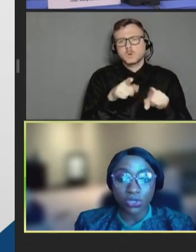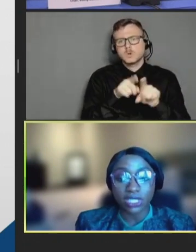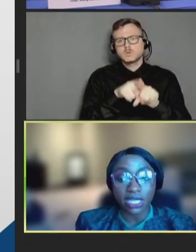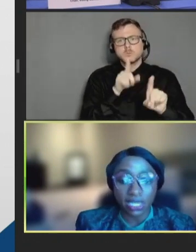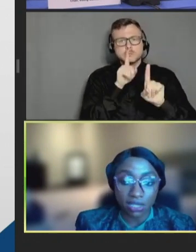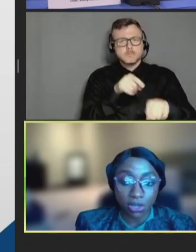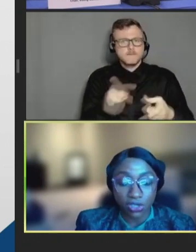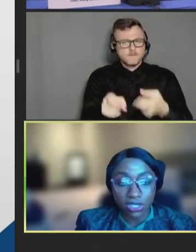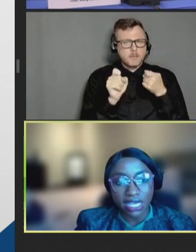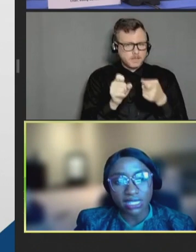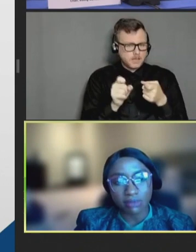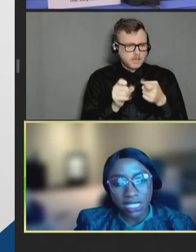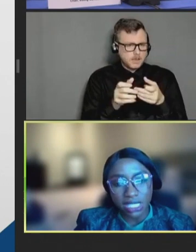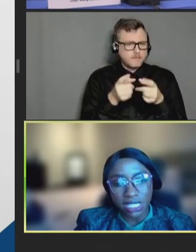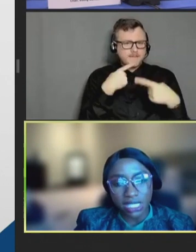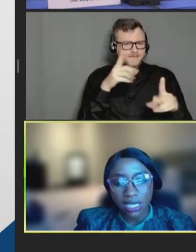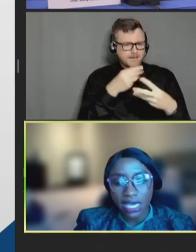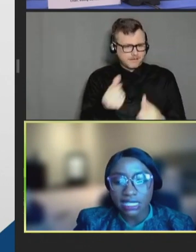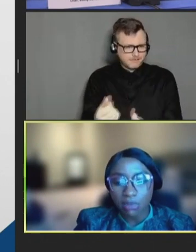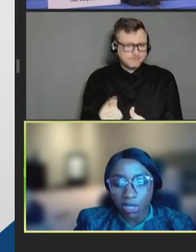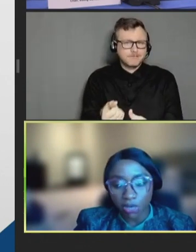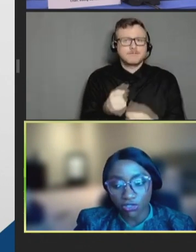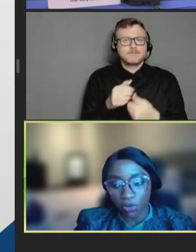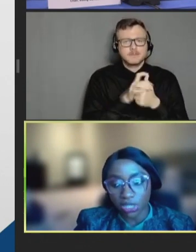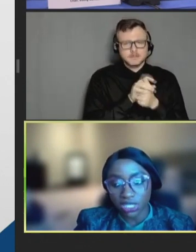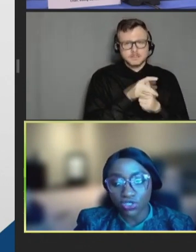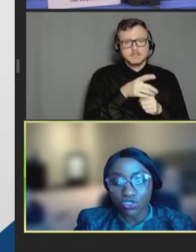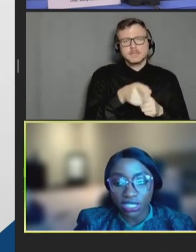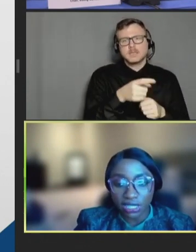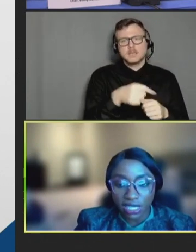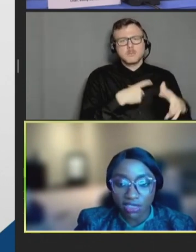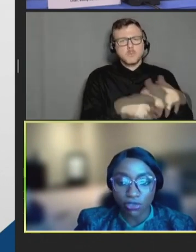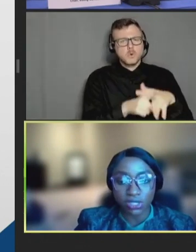countries were selected because they exhibited exemplary performance in strengthening their